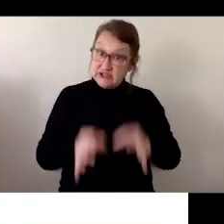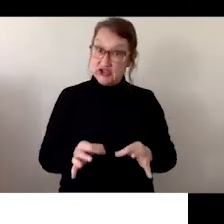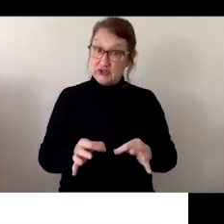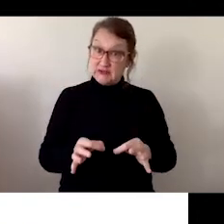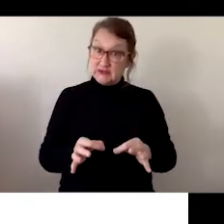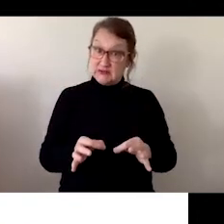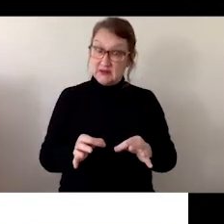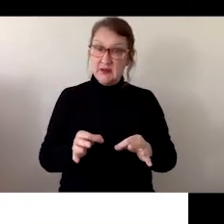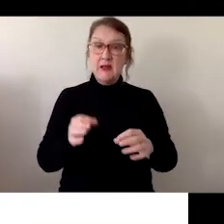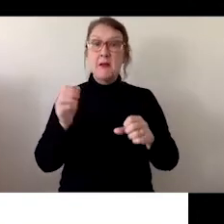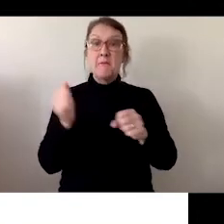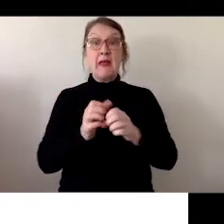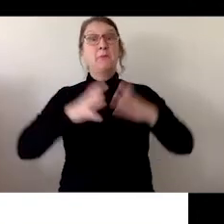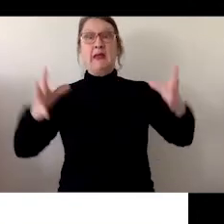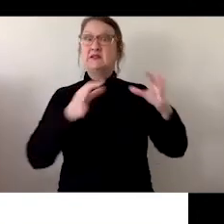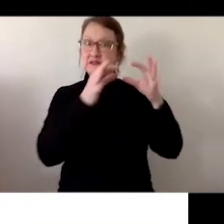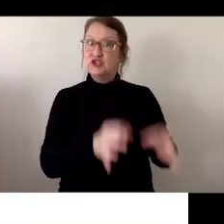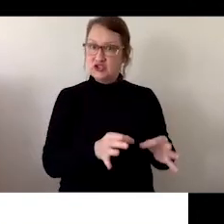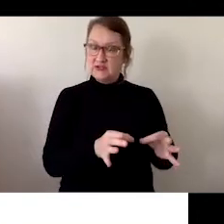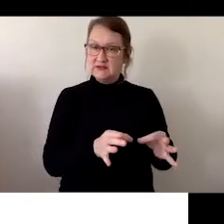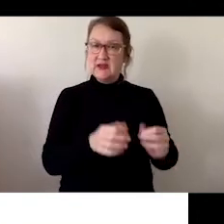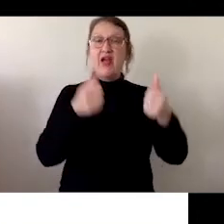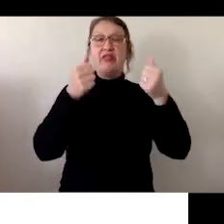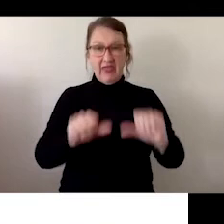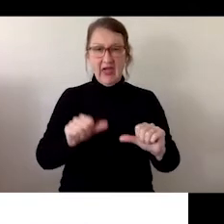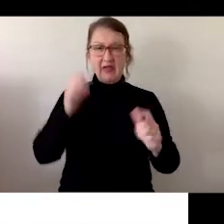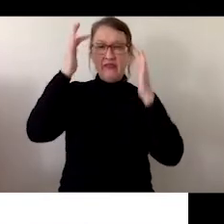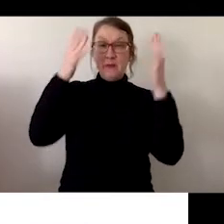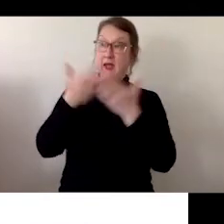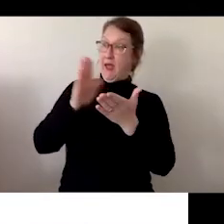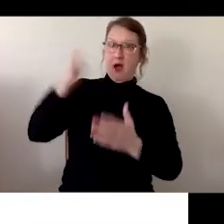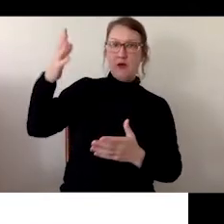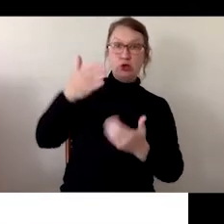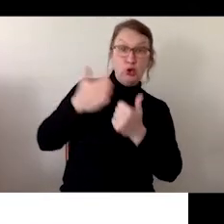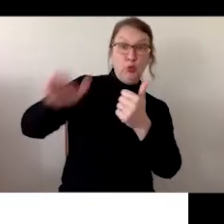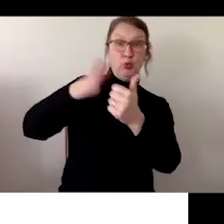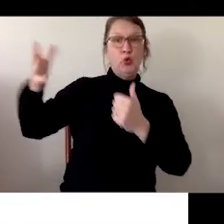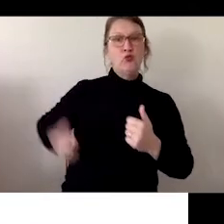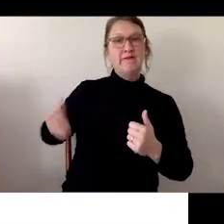than smaller. Then look to generating new revenue. So if you do